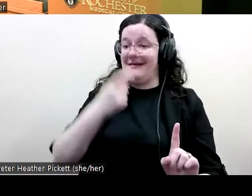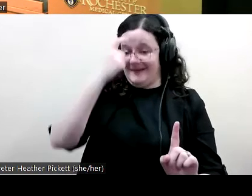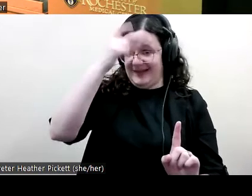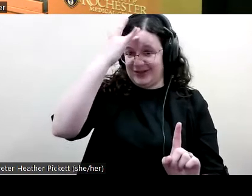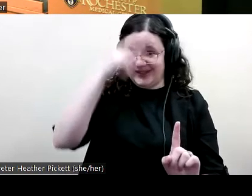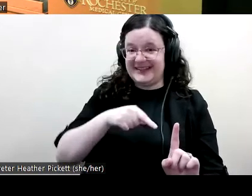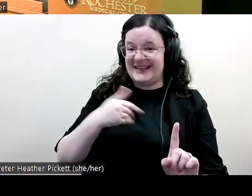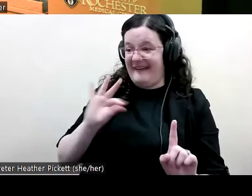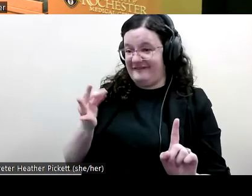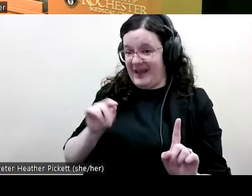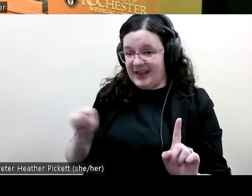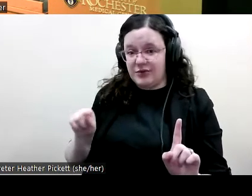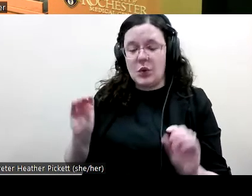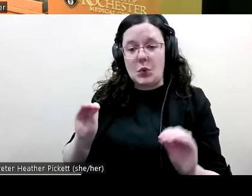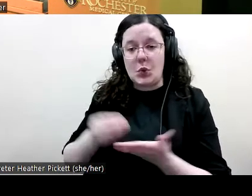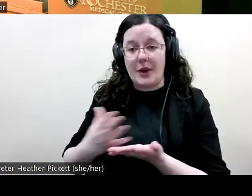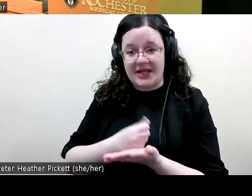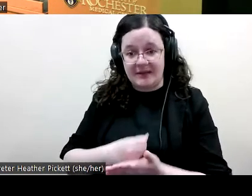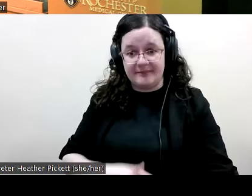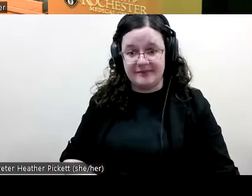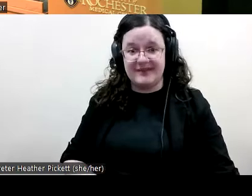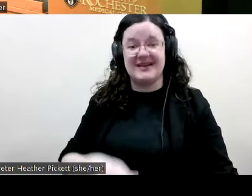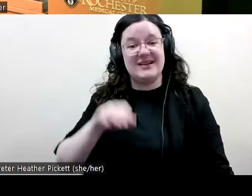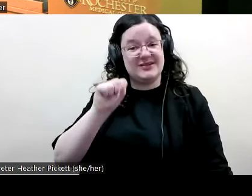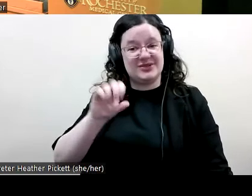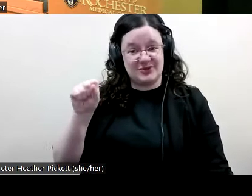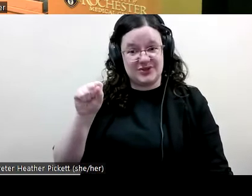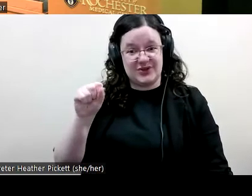application you know how long especially for disability it takes to actually get a prosess